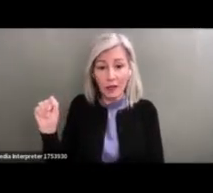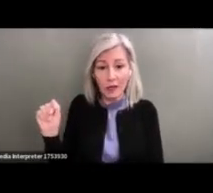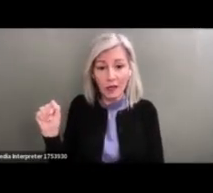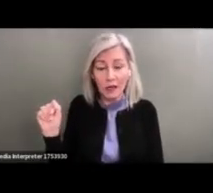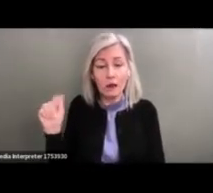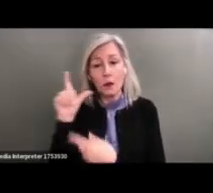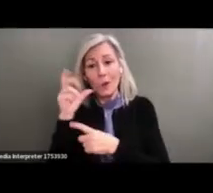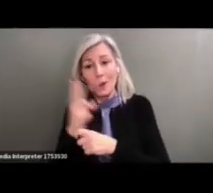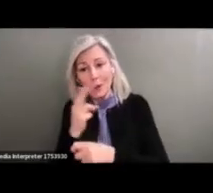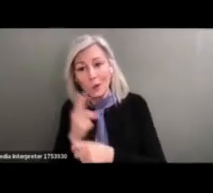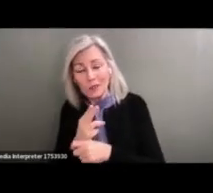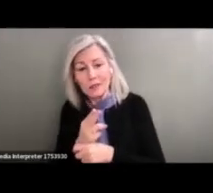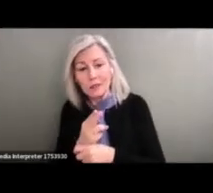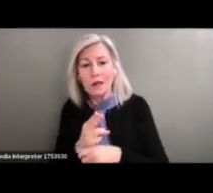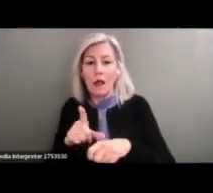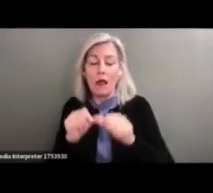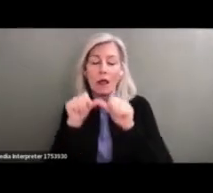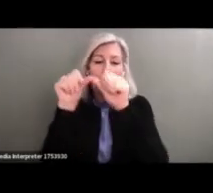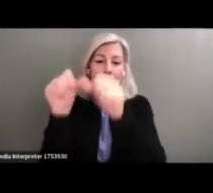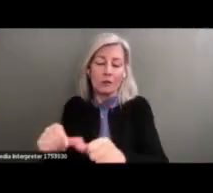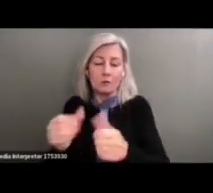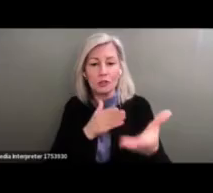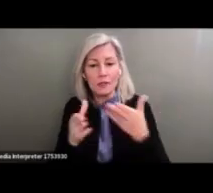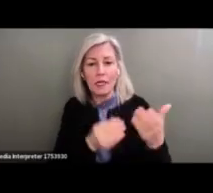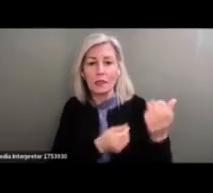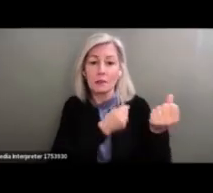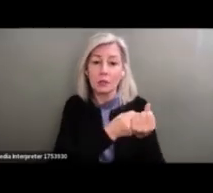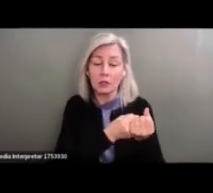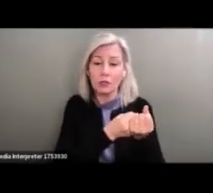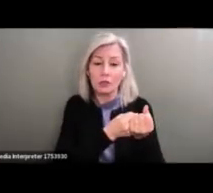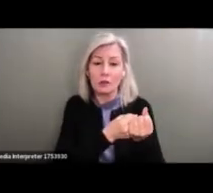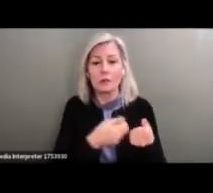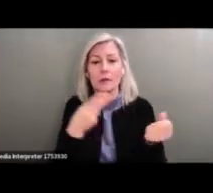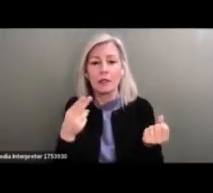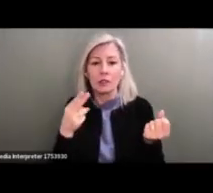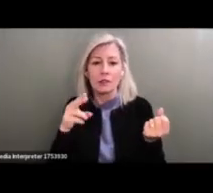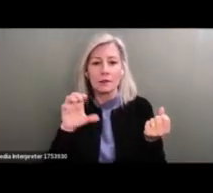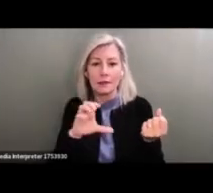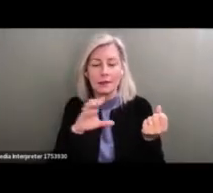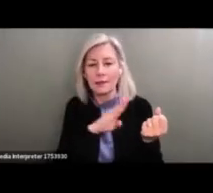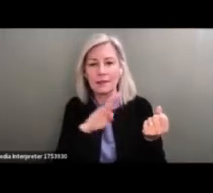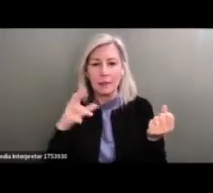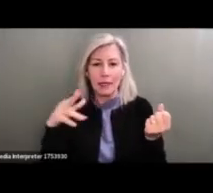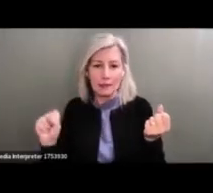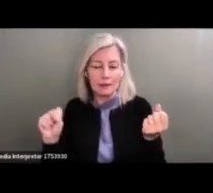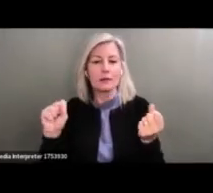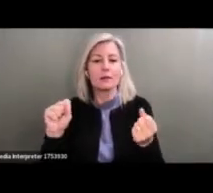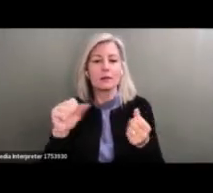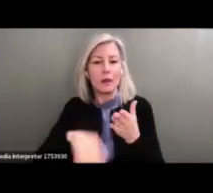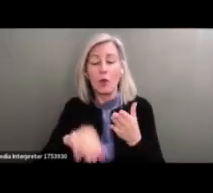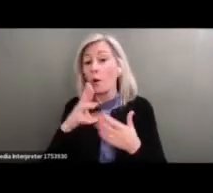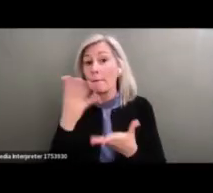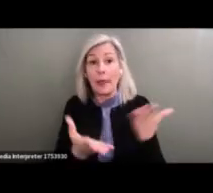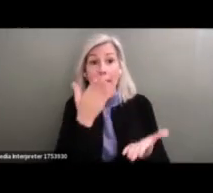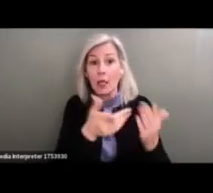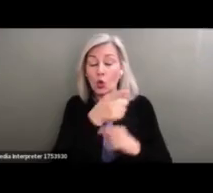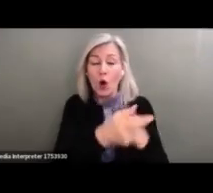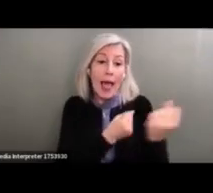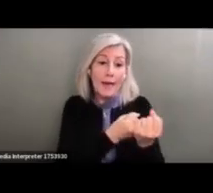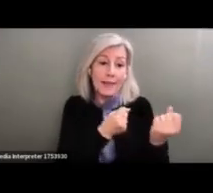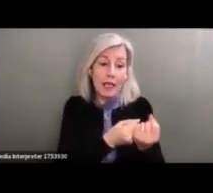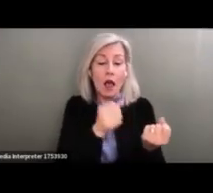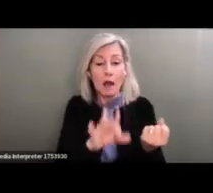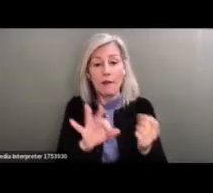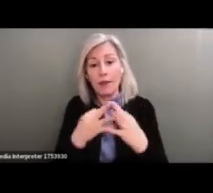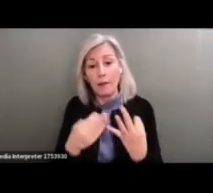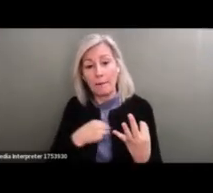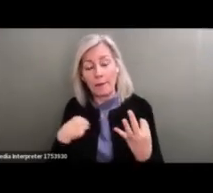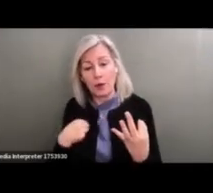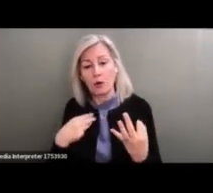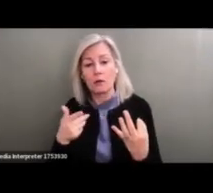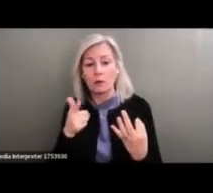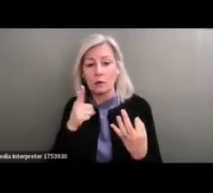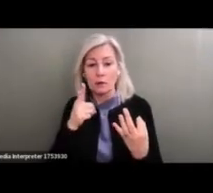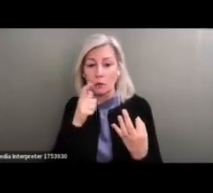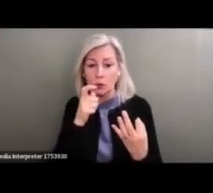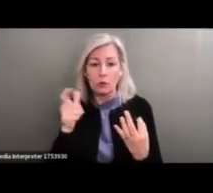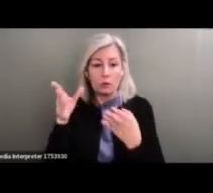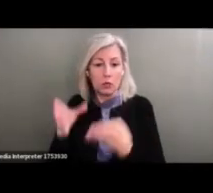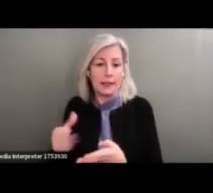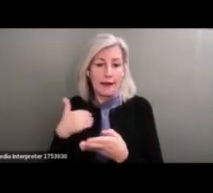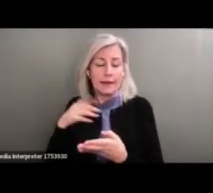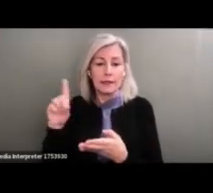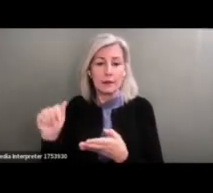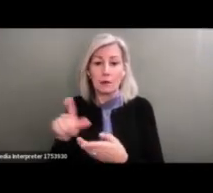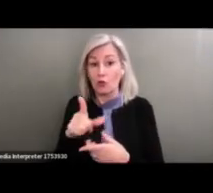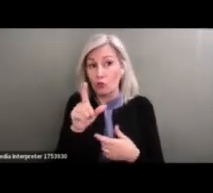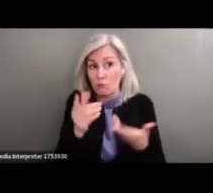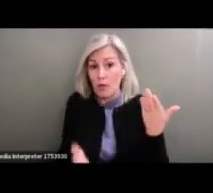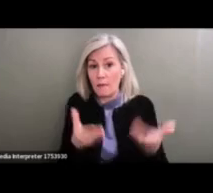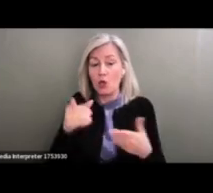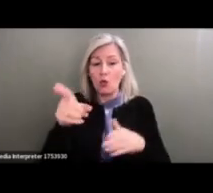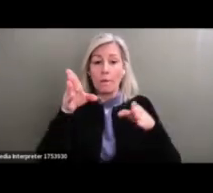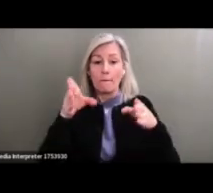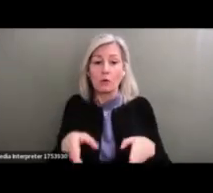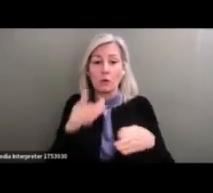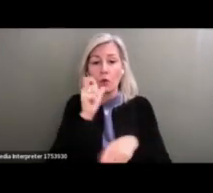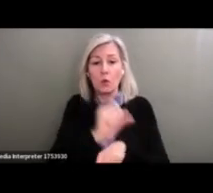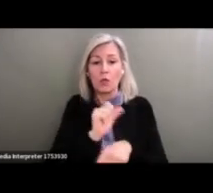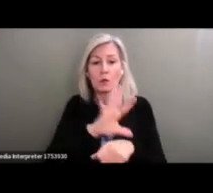who uses long-term services and supports or an Hcbs waiver. You might also be an advocate and or a family member of a loved one of a person with a disability. You could be someone working in a disability organization.